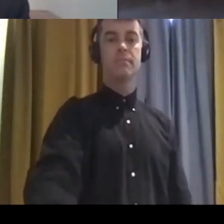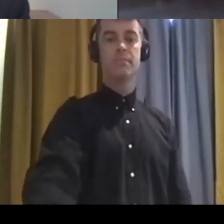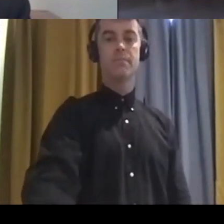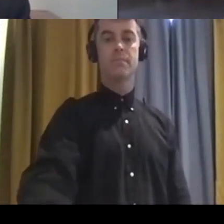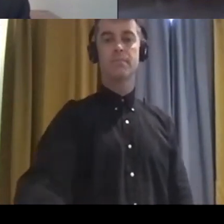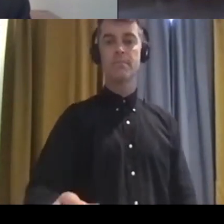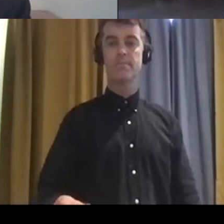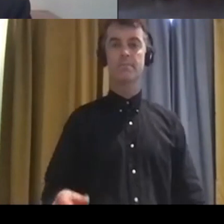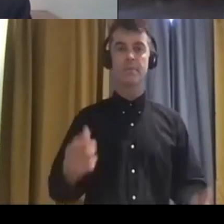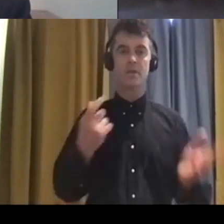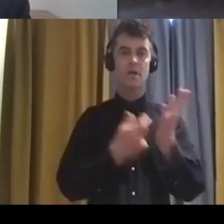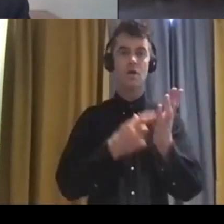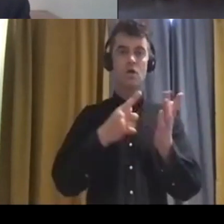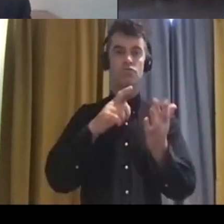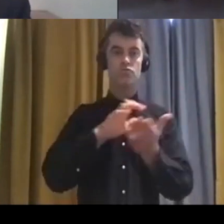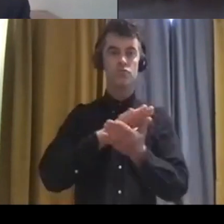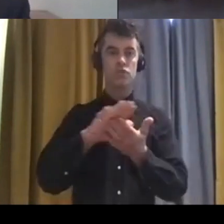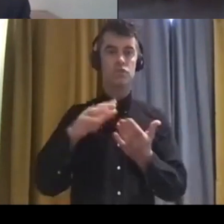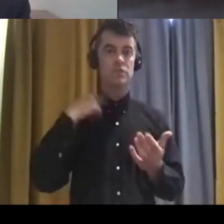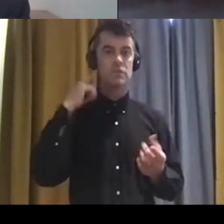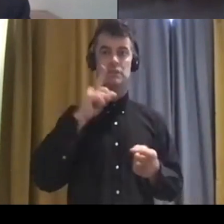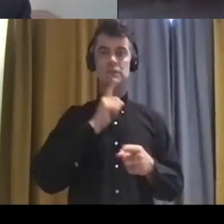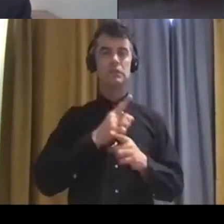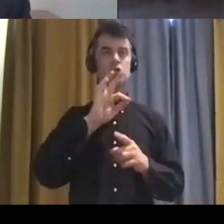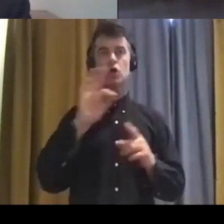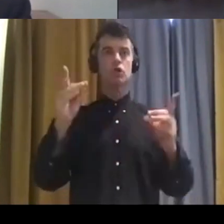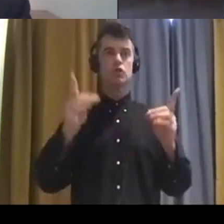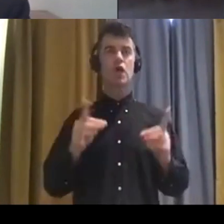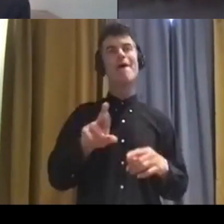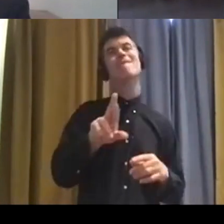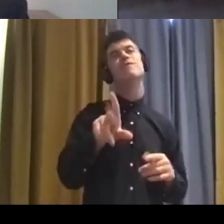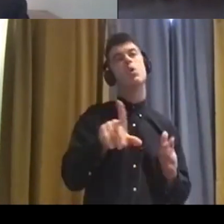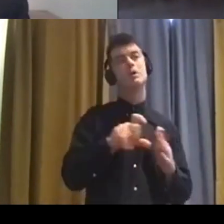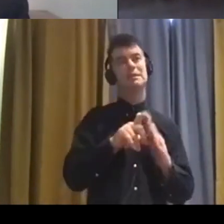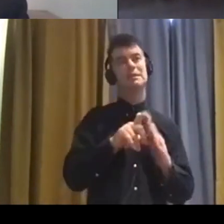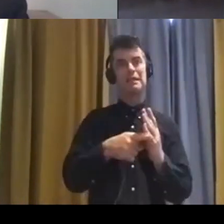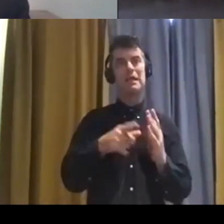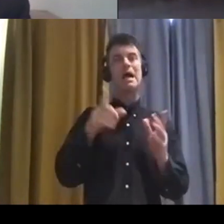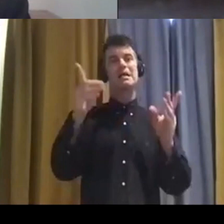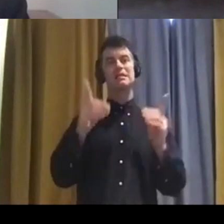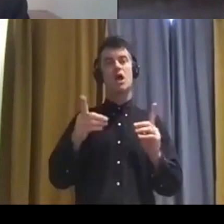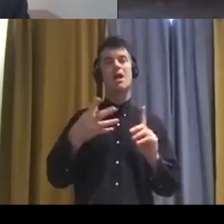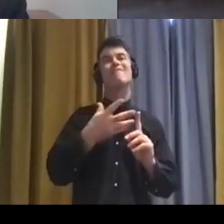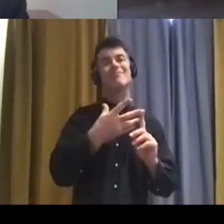this kind of area of you know don't design for disability, design from disability and